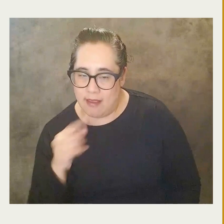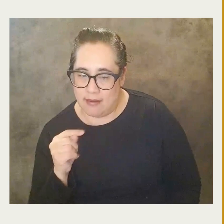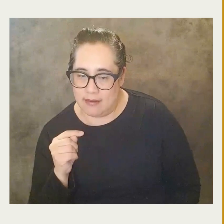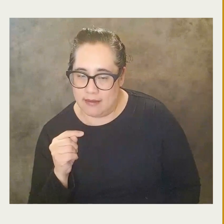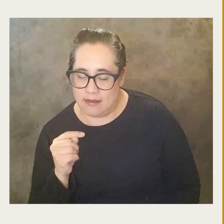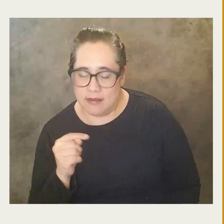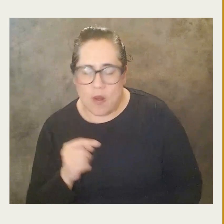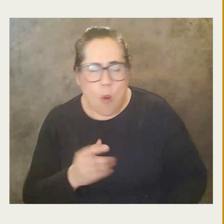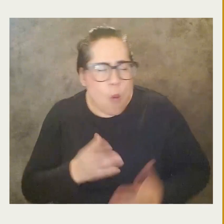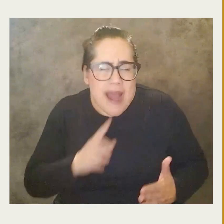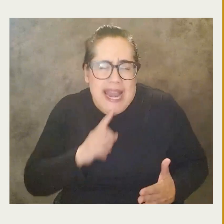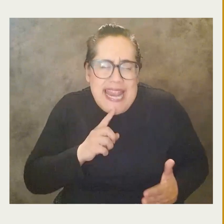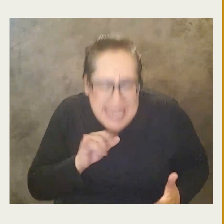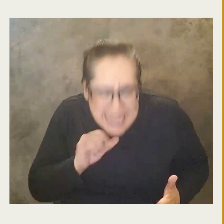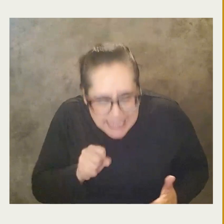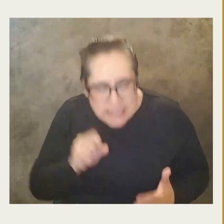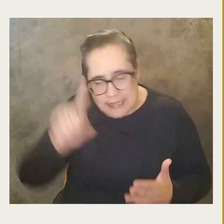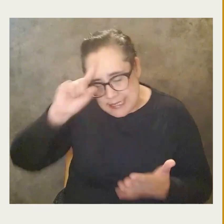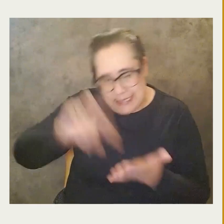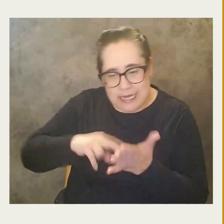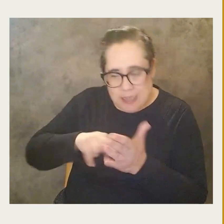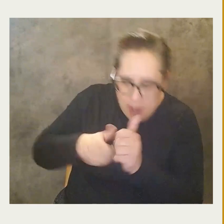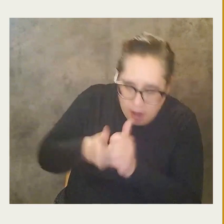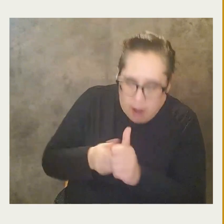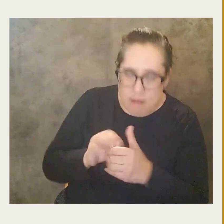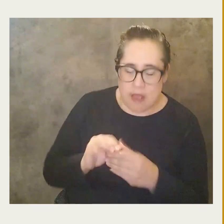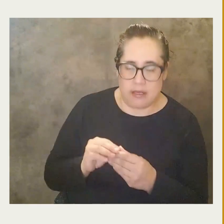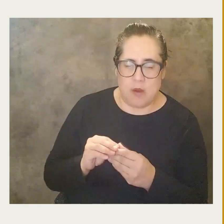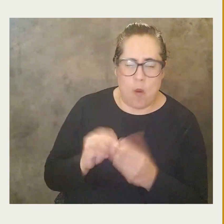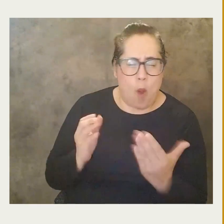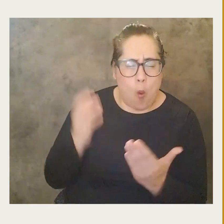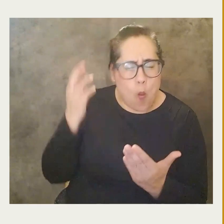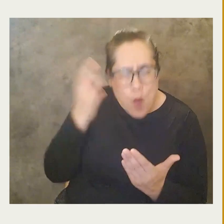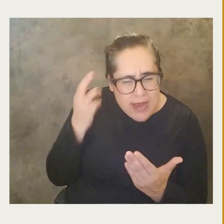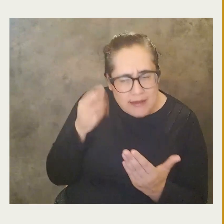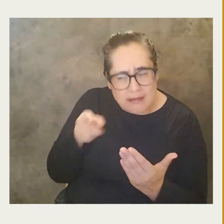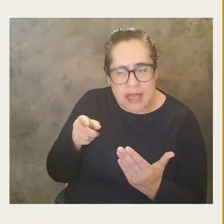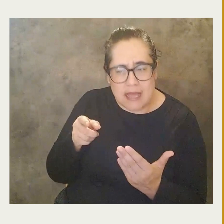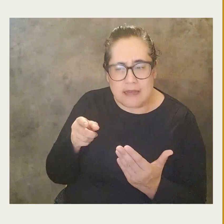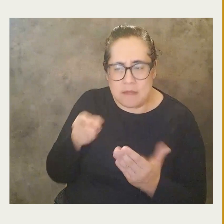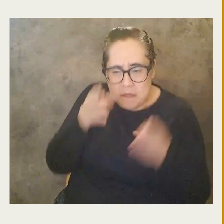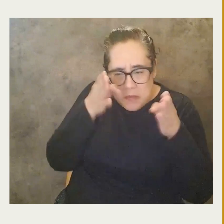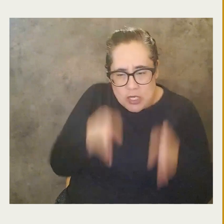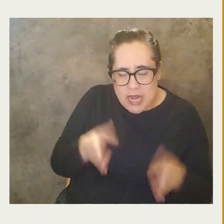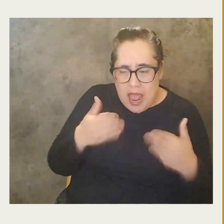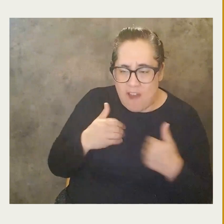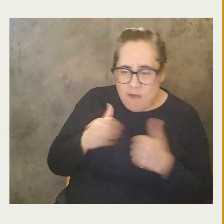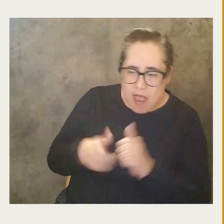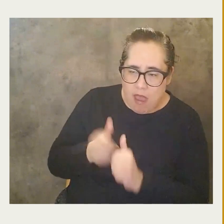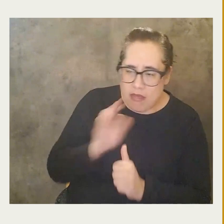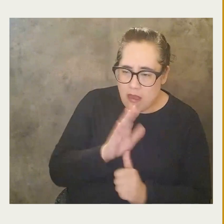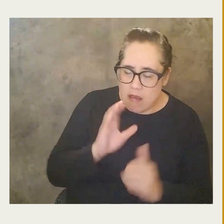What is the intention behind the message? What reason does the speaker have behind the communication?